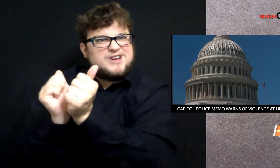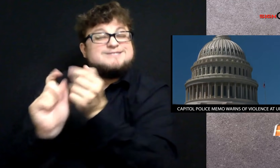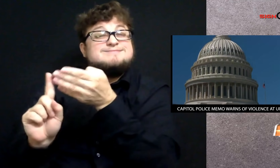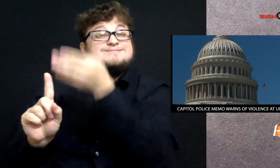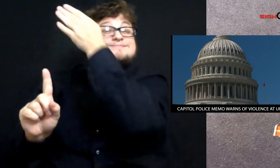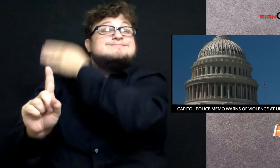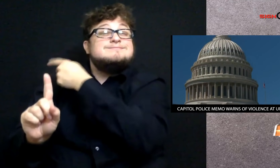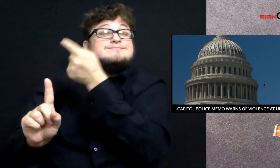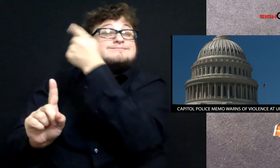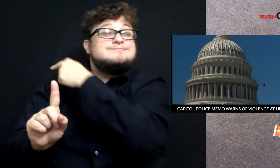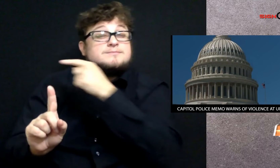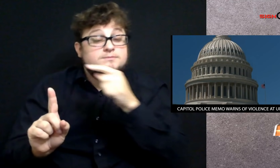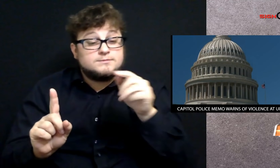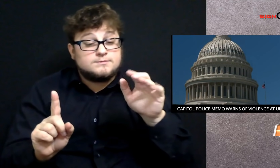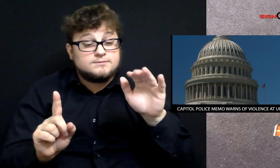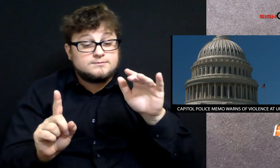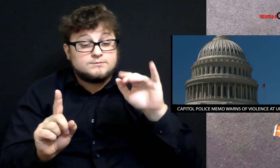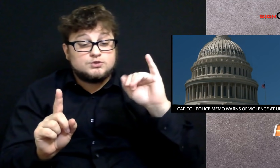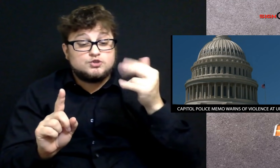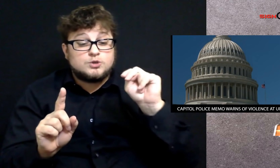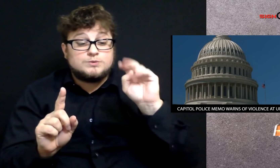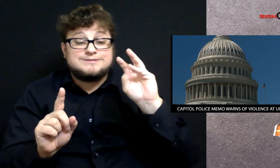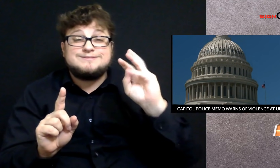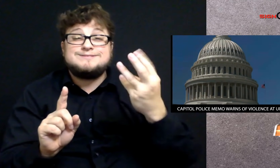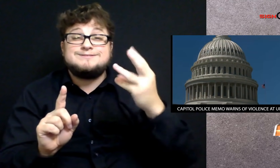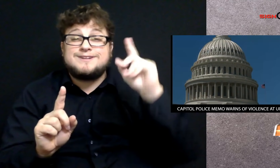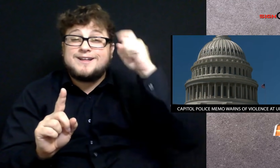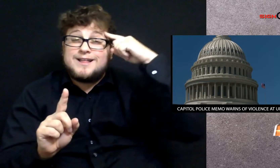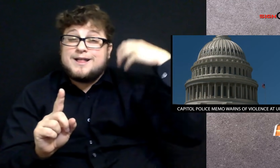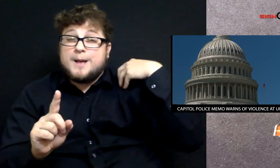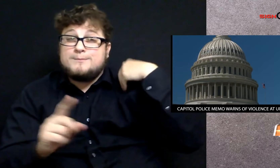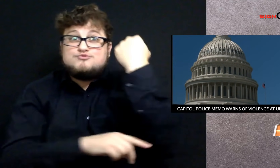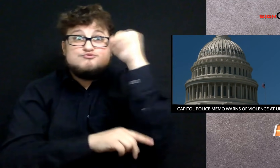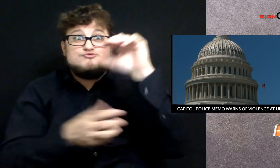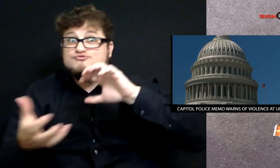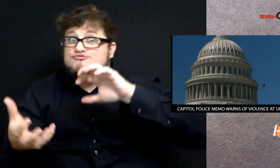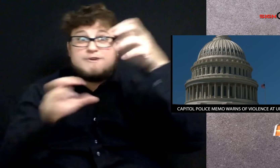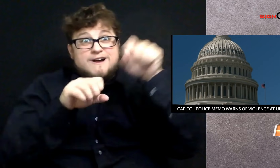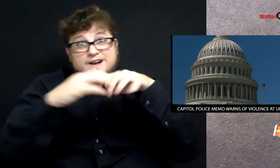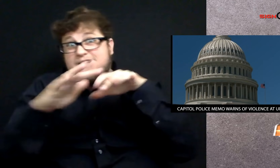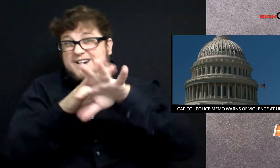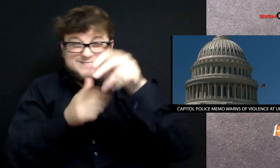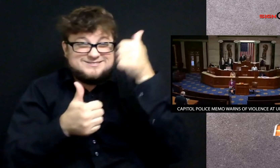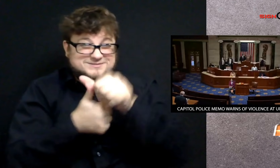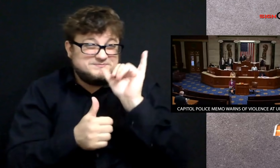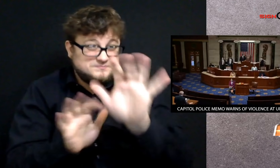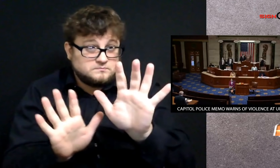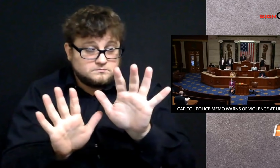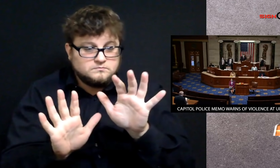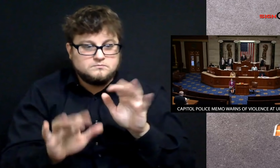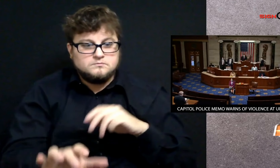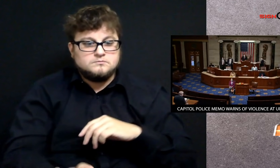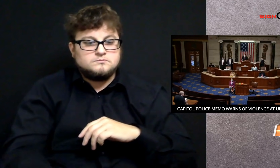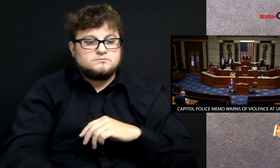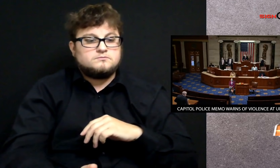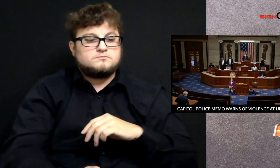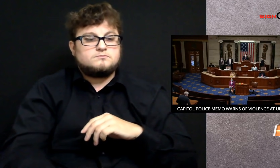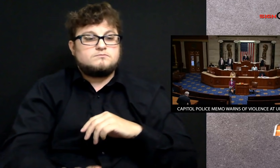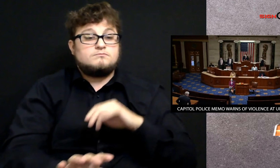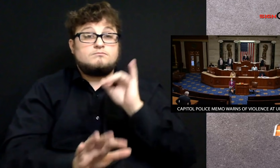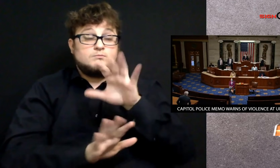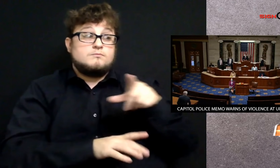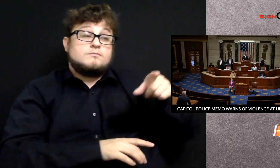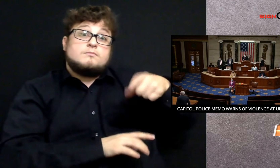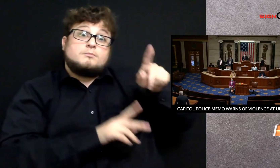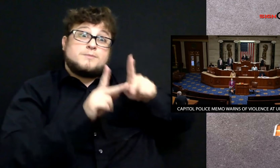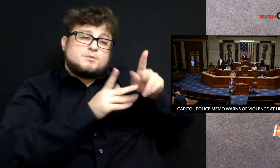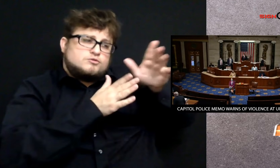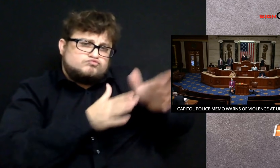September 18 in support of those arrested during the January 6 Capitol riots say the